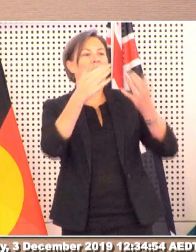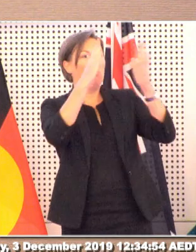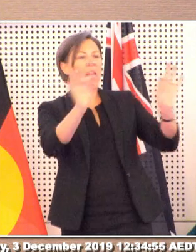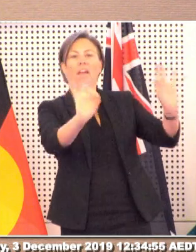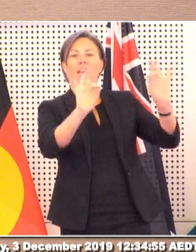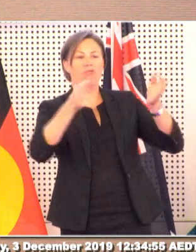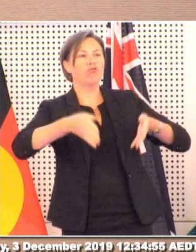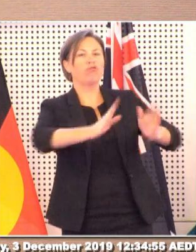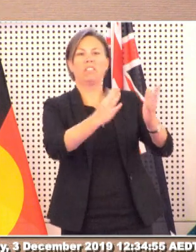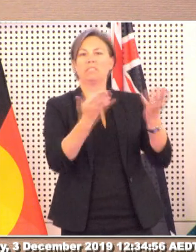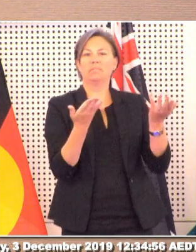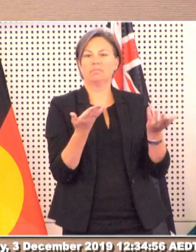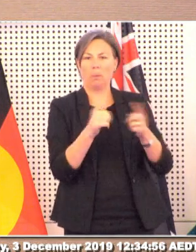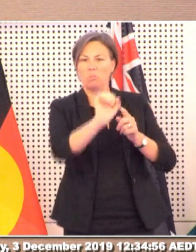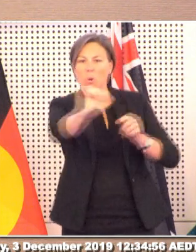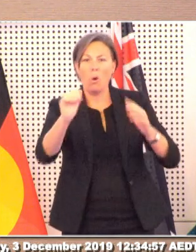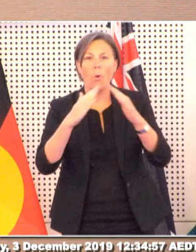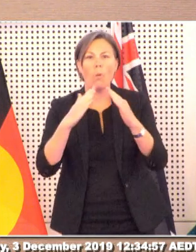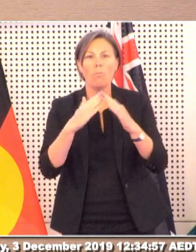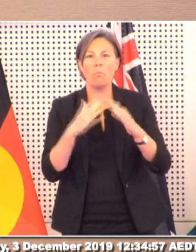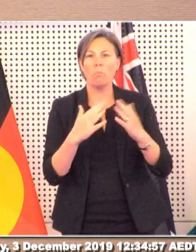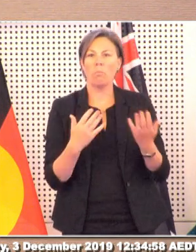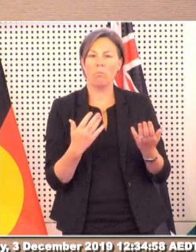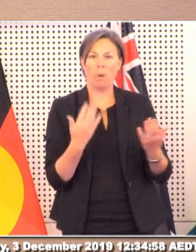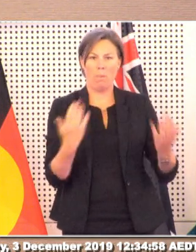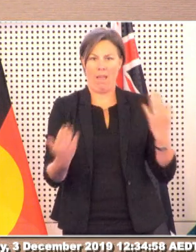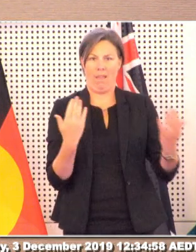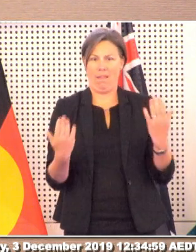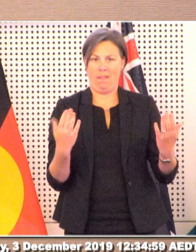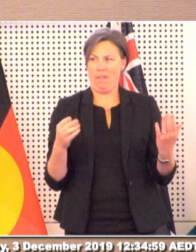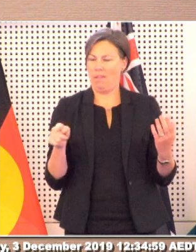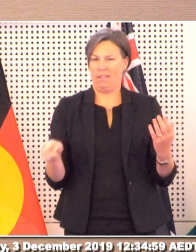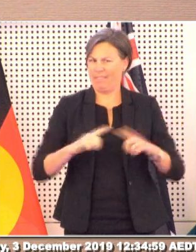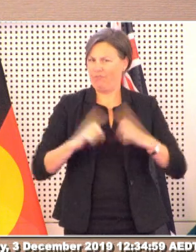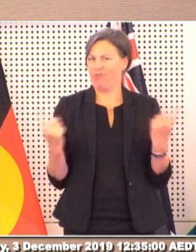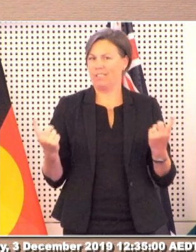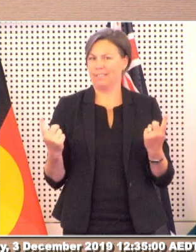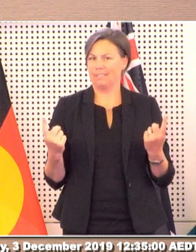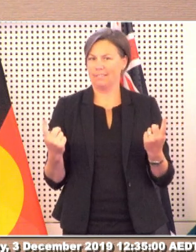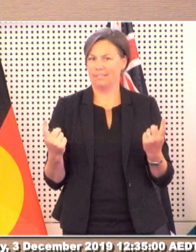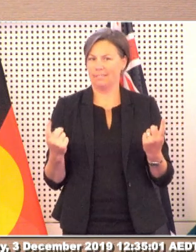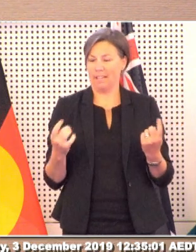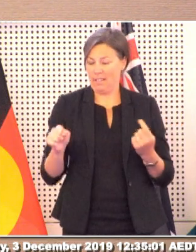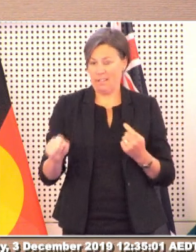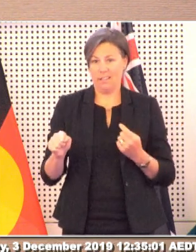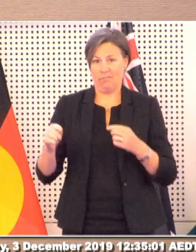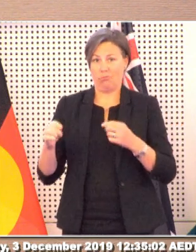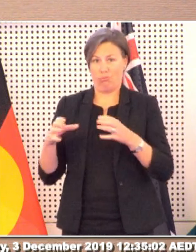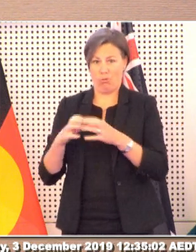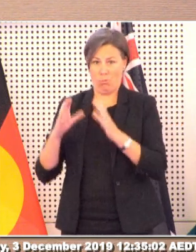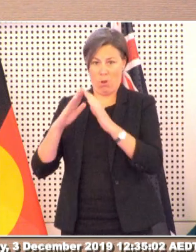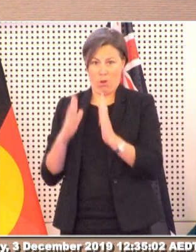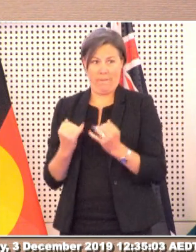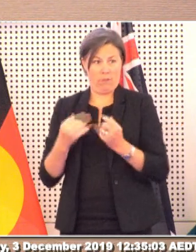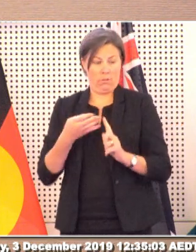Our benchmarking against what’s all right is so skewiff that we’ve really lost sight